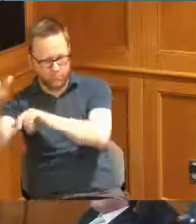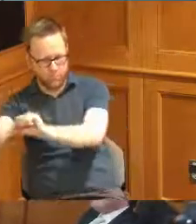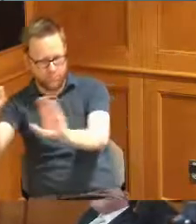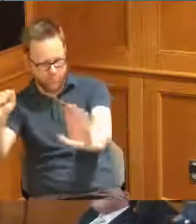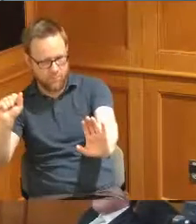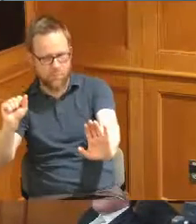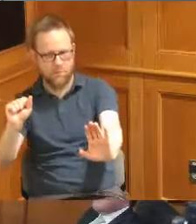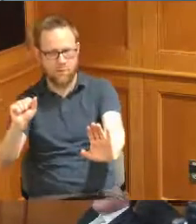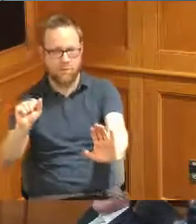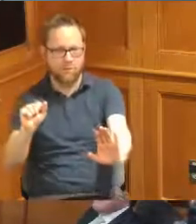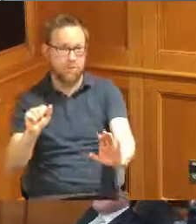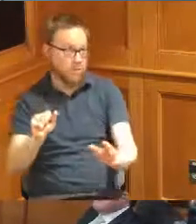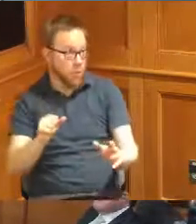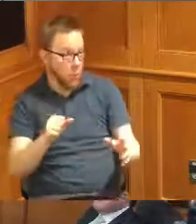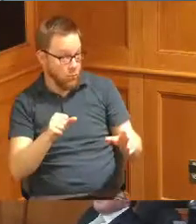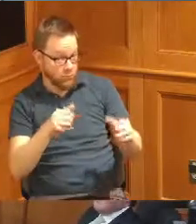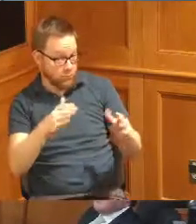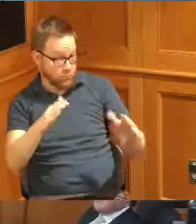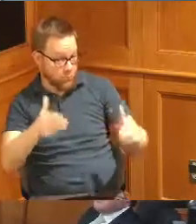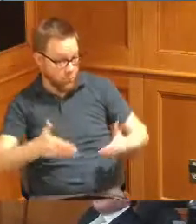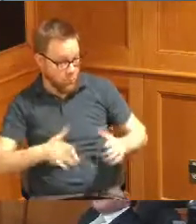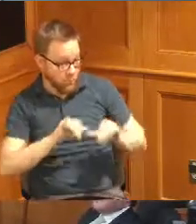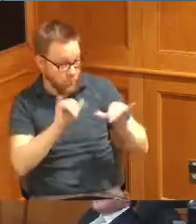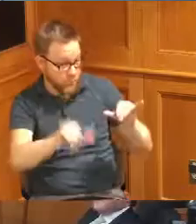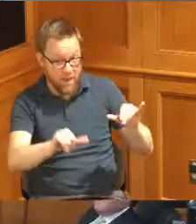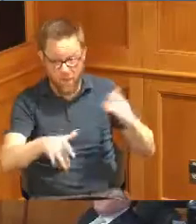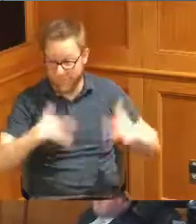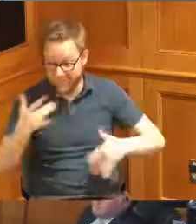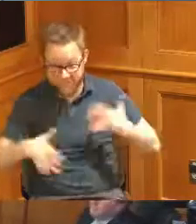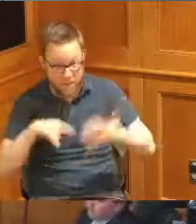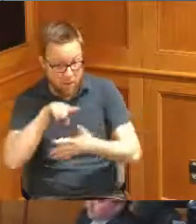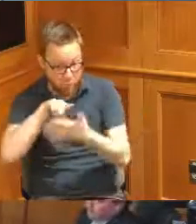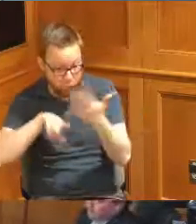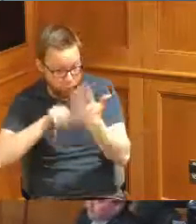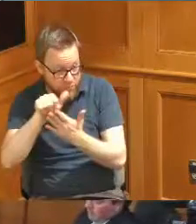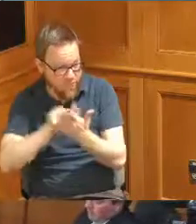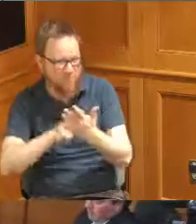I would love for y'all to stay and we got some exciting things but I know not quite